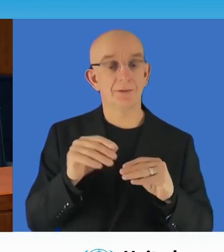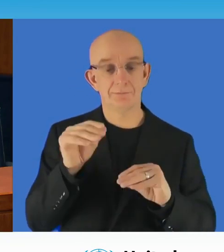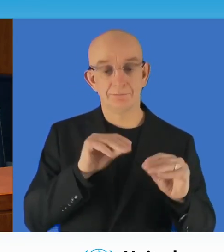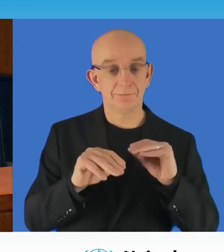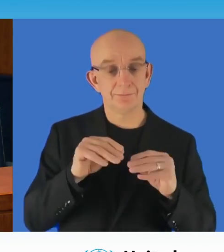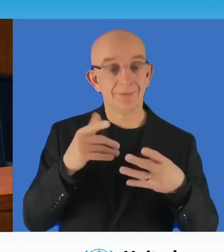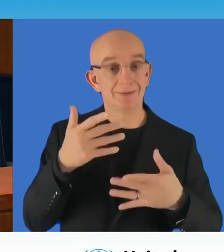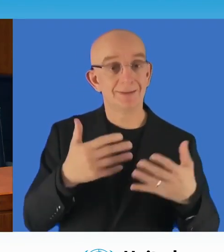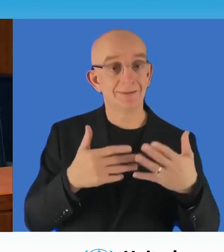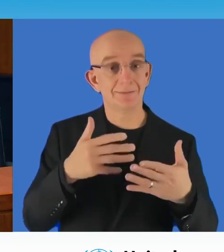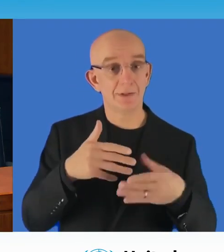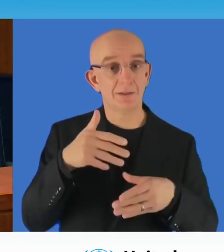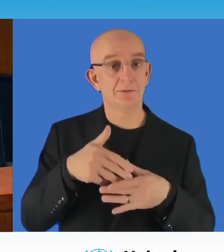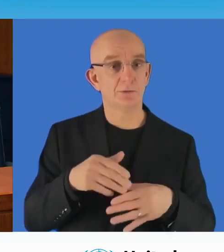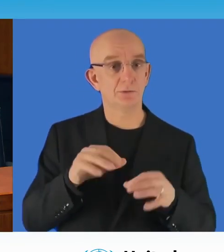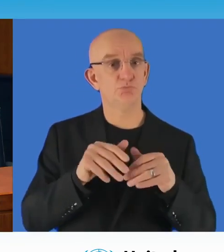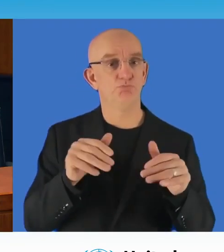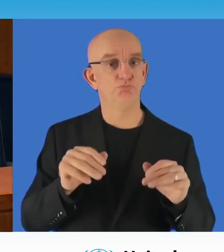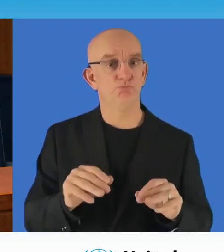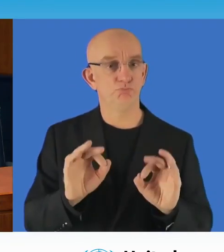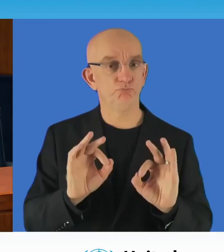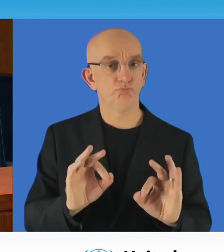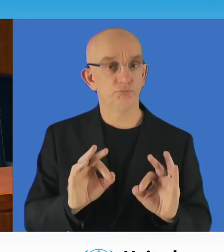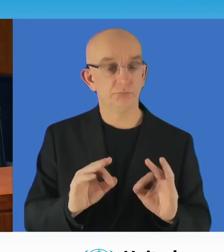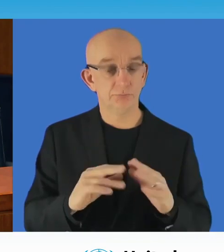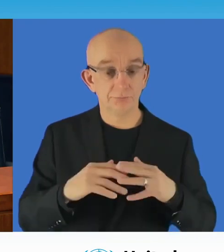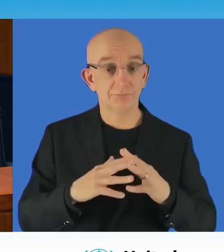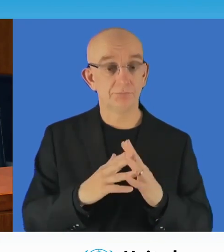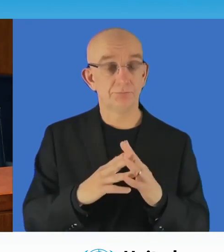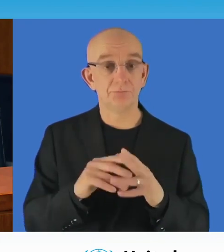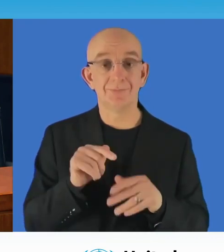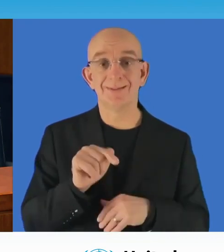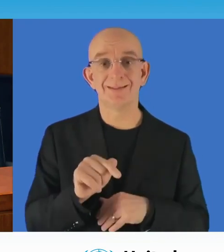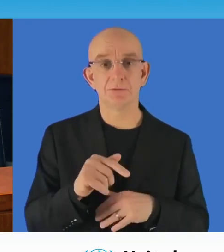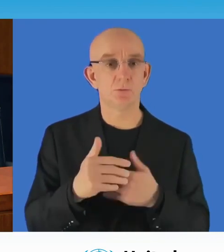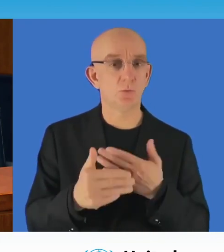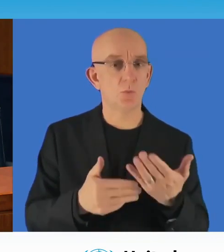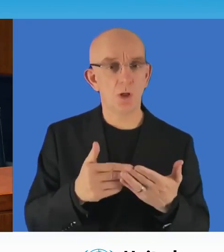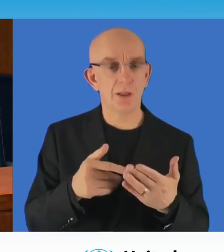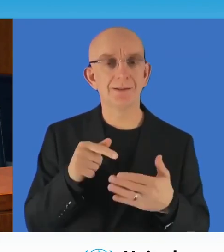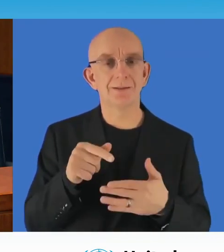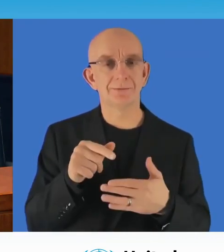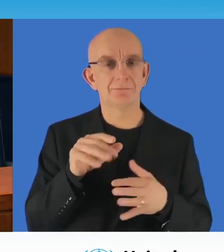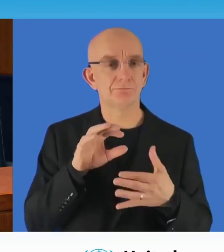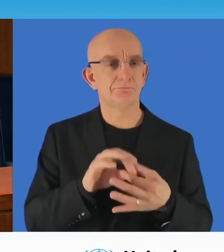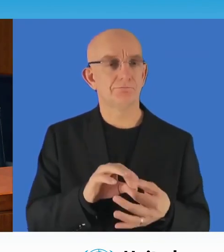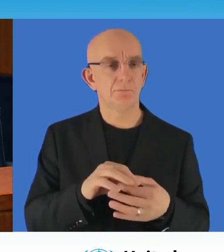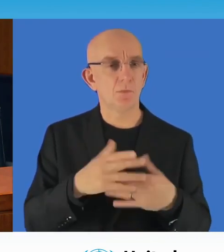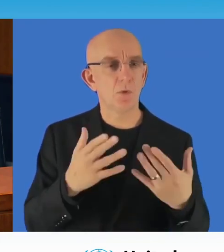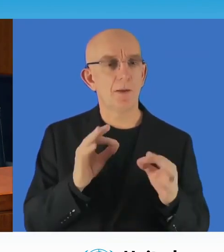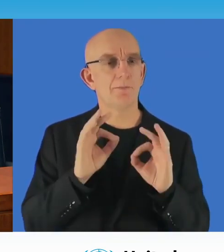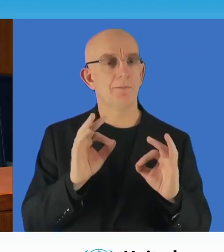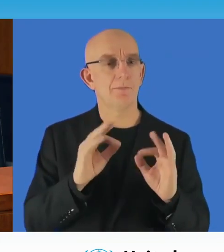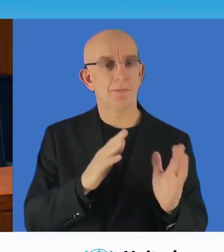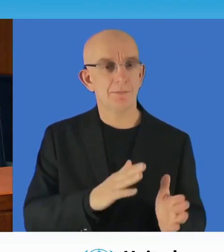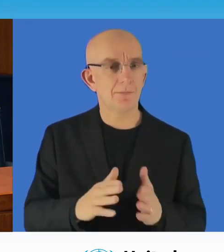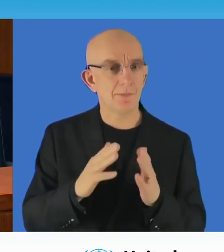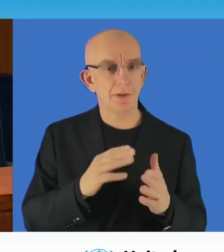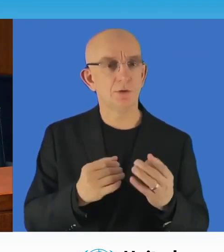operational purposes to fulfill the application the government has drafted the crpd action plan